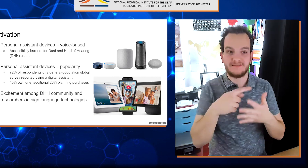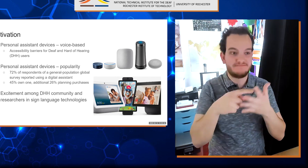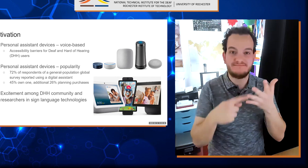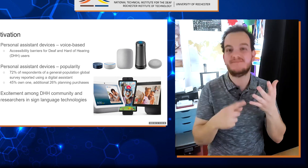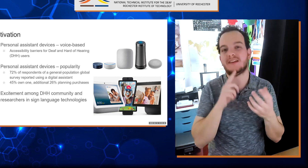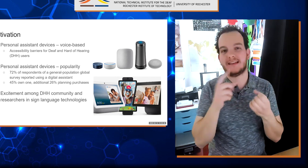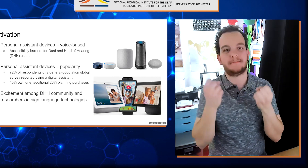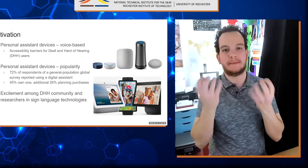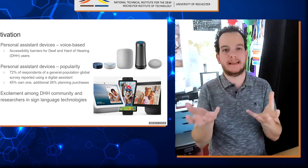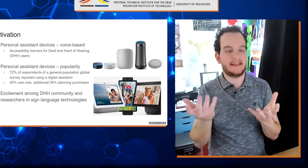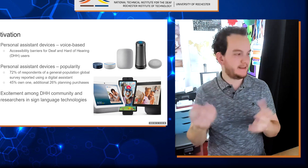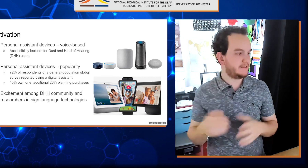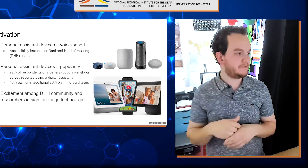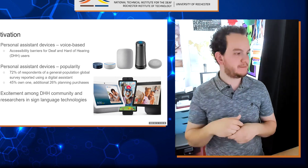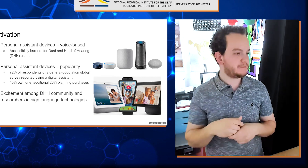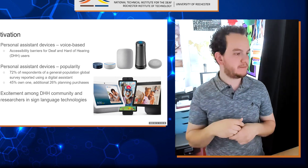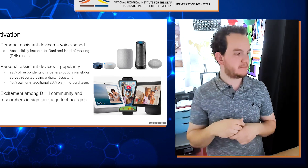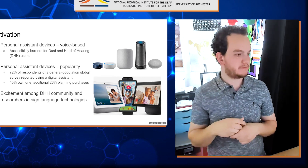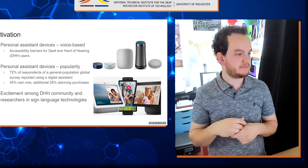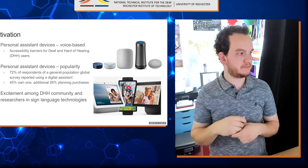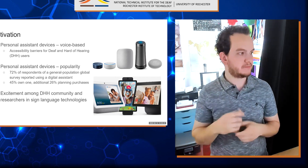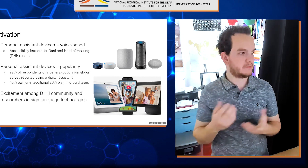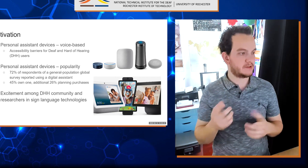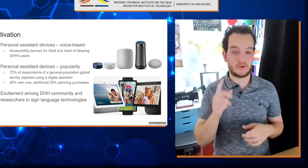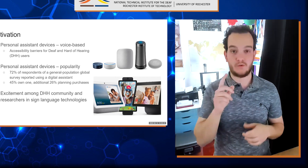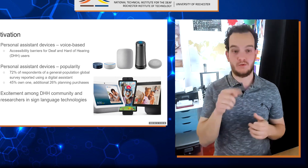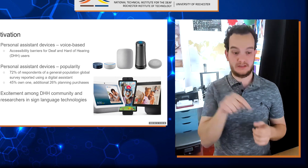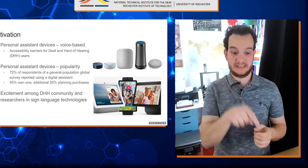so that they can give voice commands.